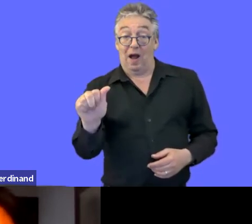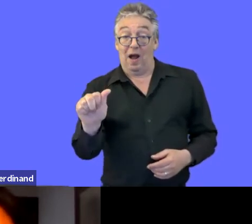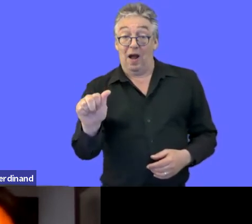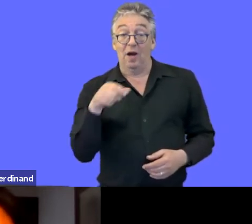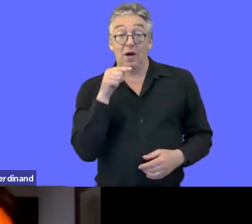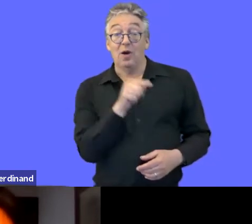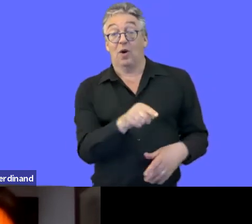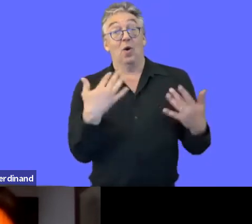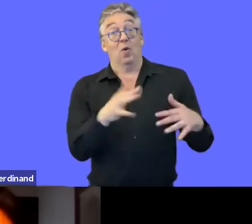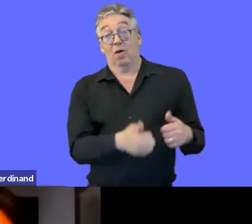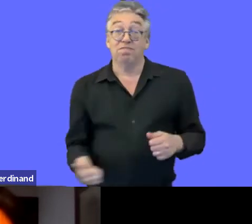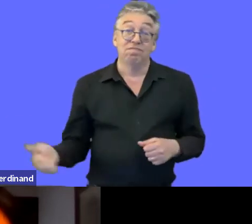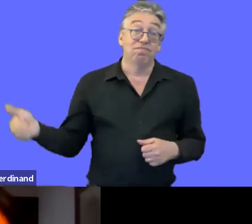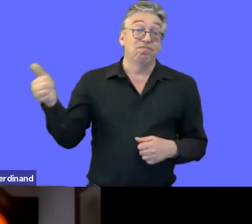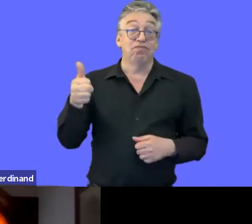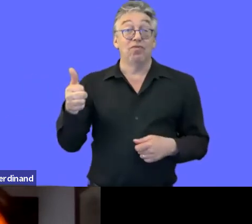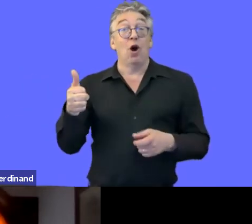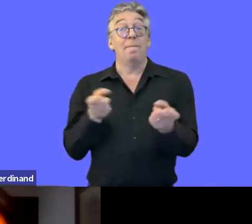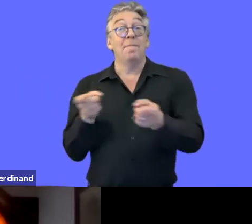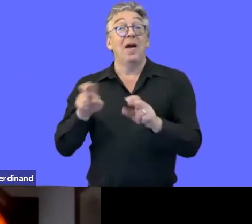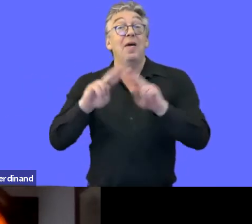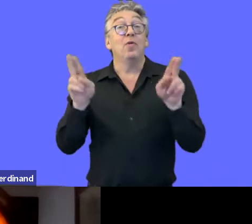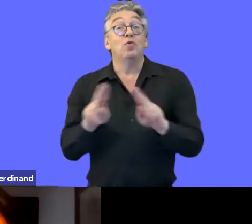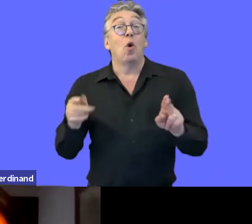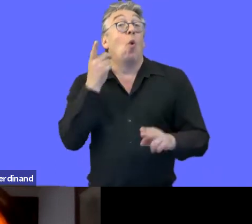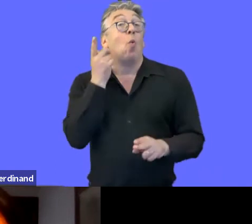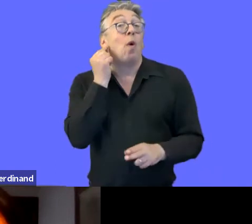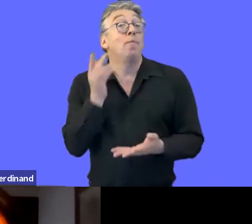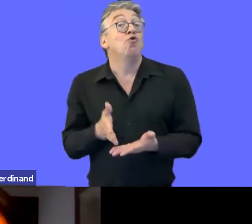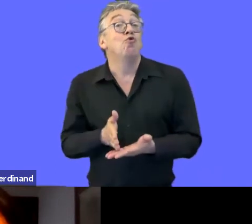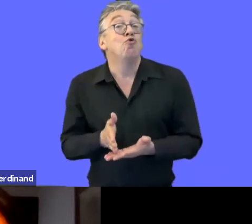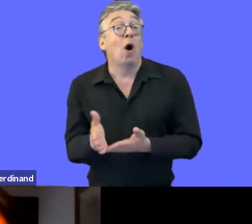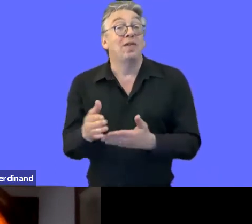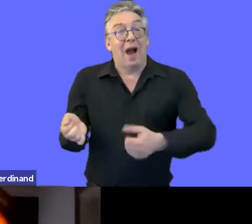at the International Women’s Right Actions Watch, Asia Pacific